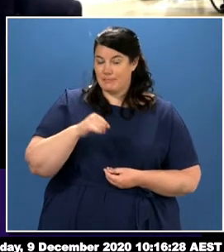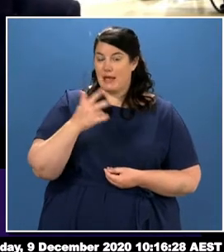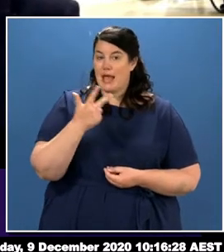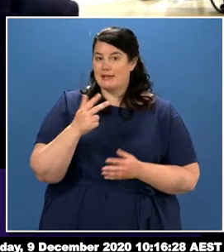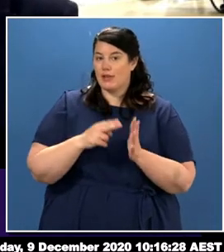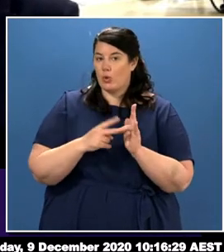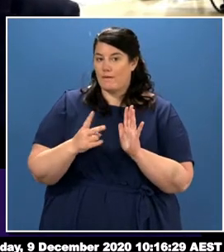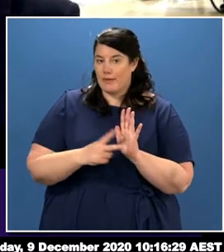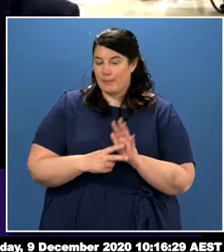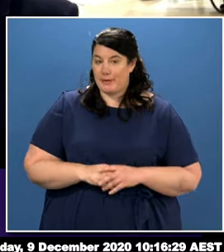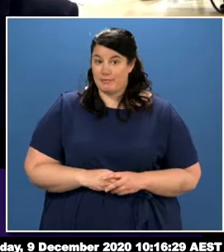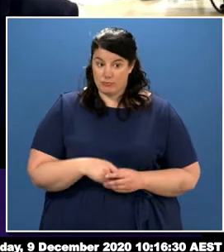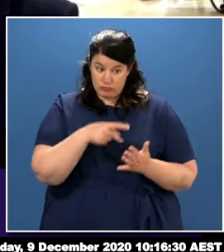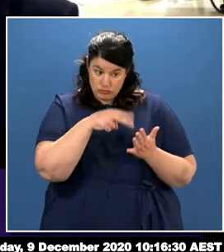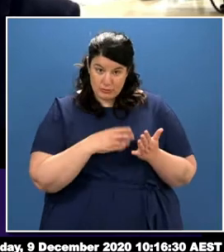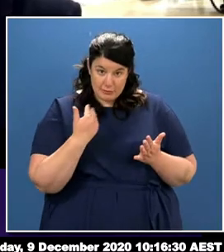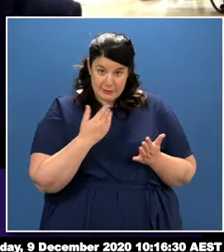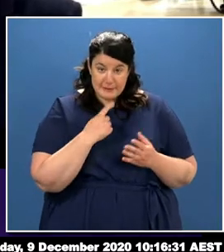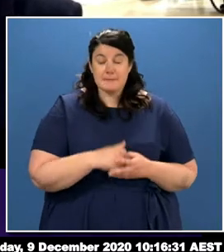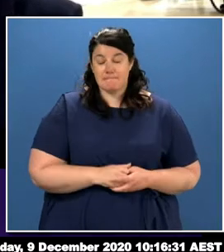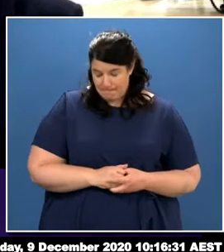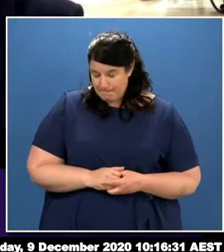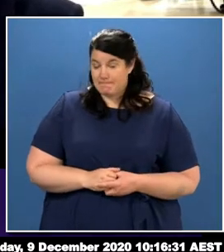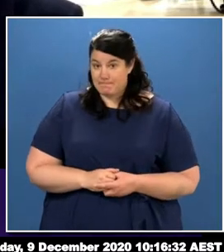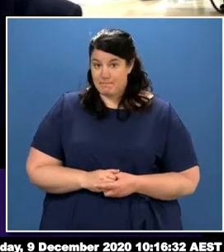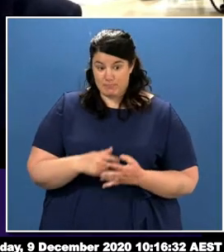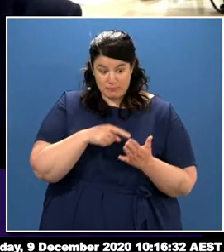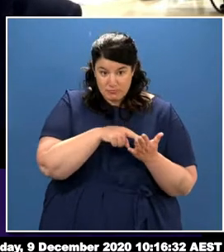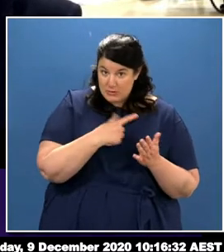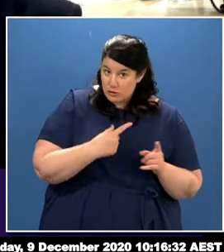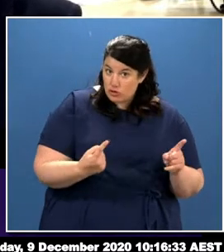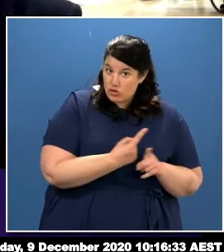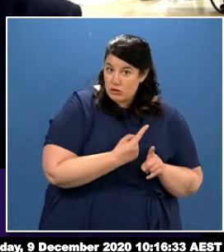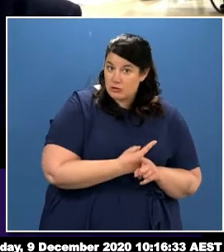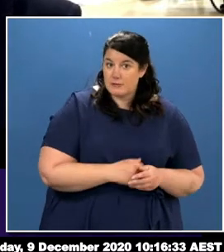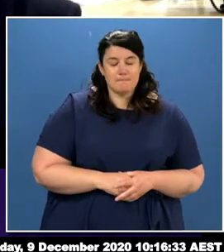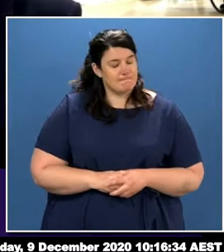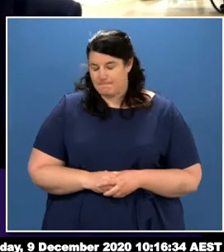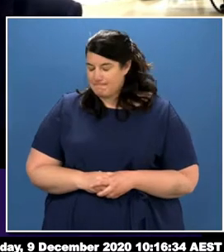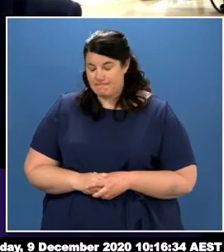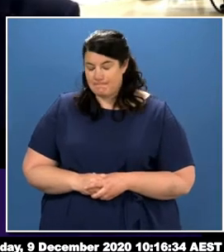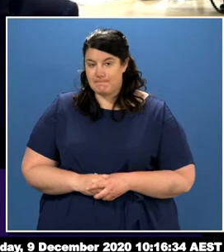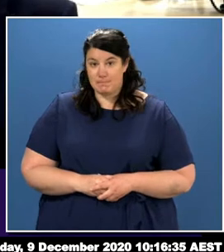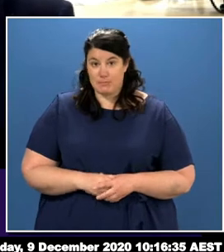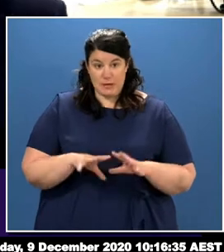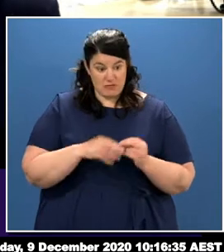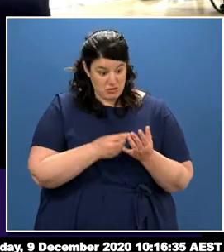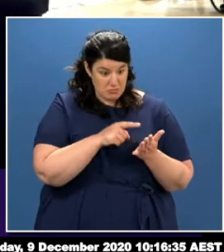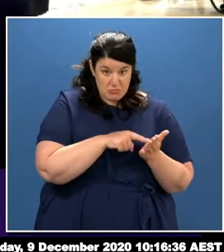Have you had a chance to read it recently? Yes. Don't require any changes or amendments to be made to it? No, thank you. True and correct to the best of your knowledge?